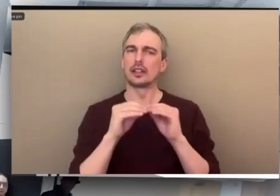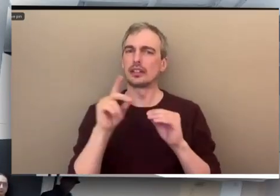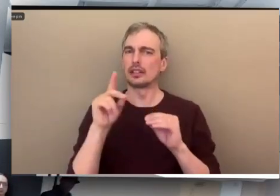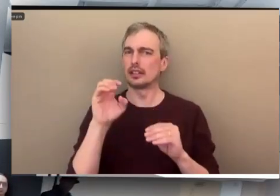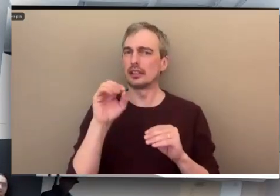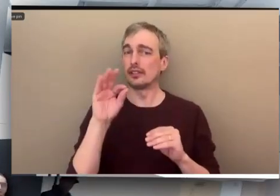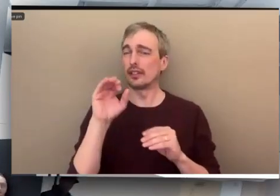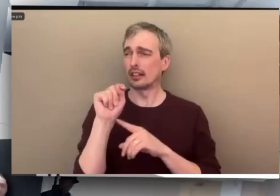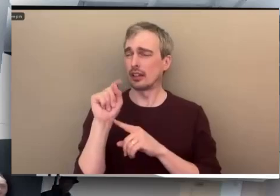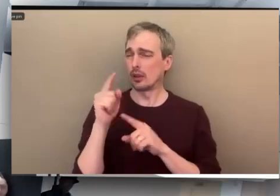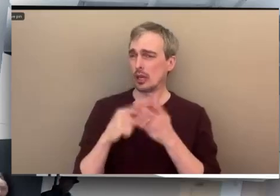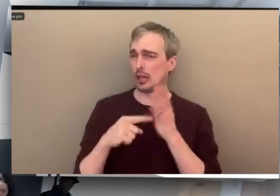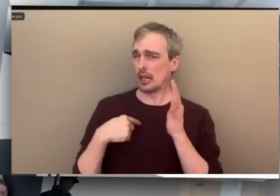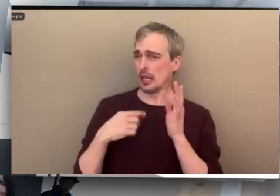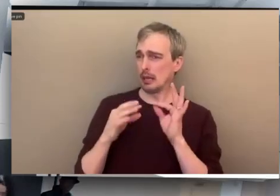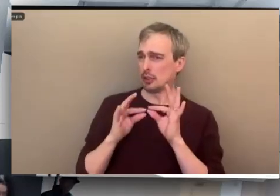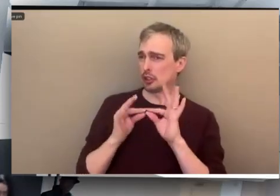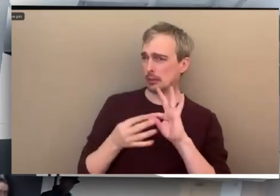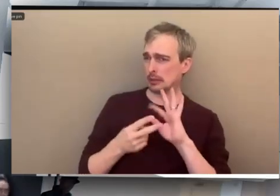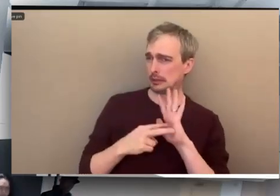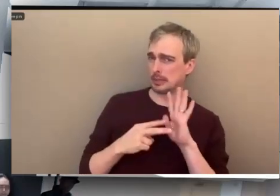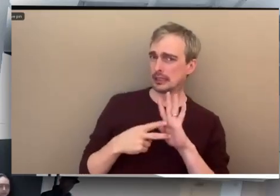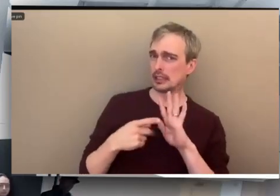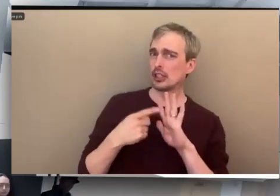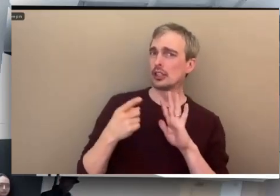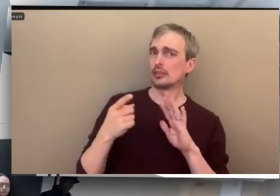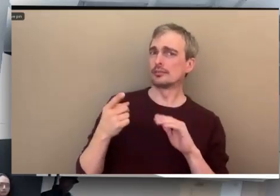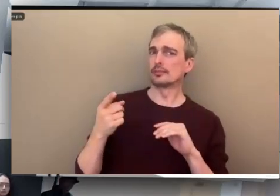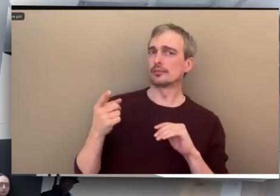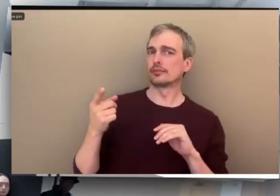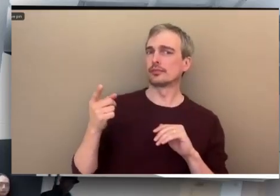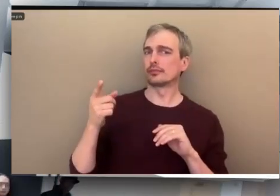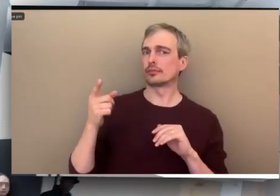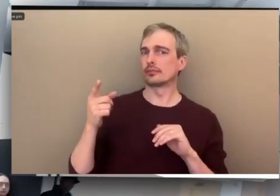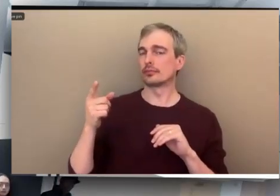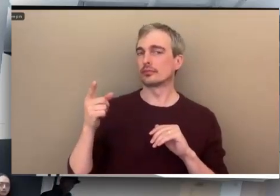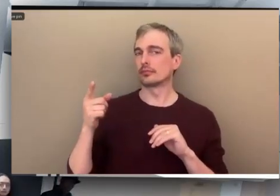Do you treat content as an aspect of accessible delivery?